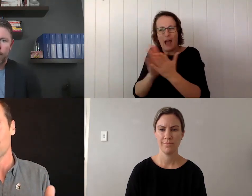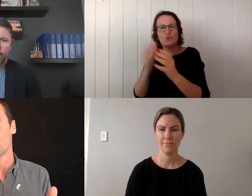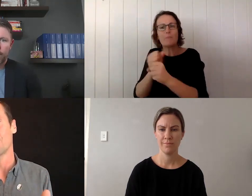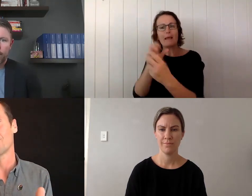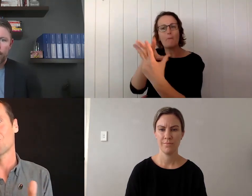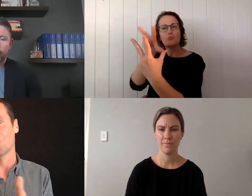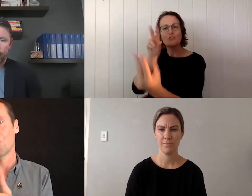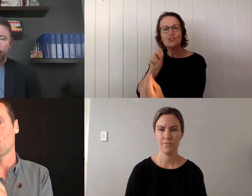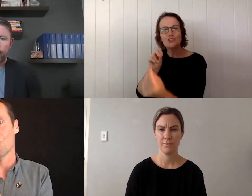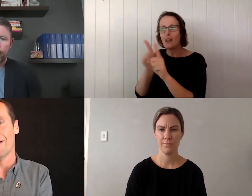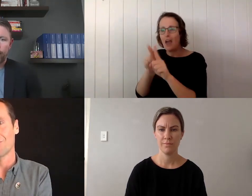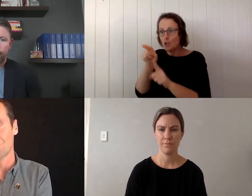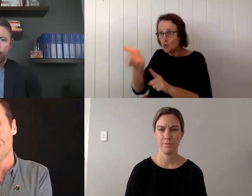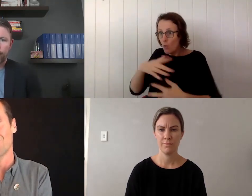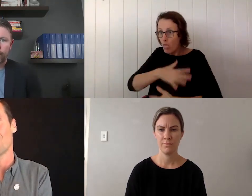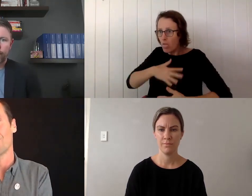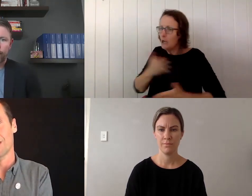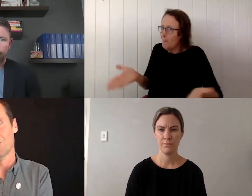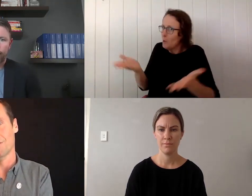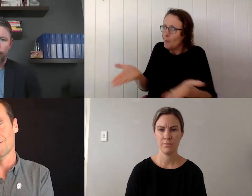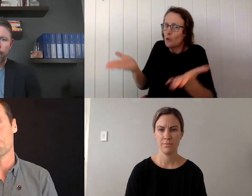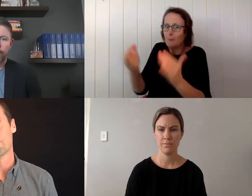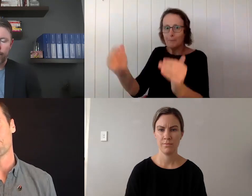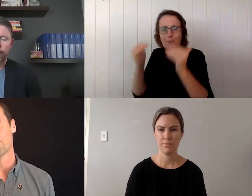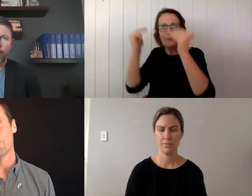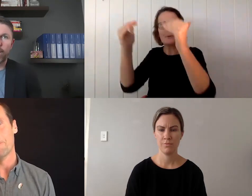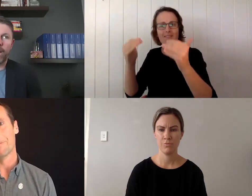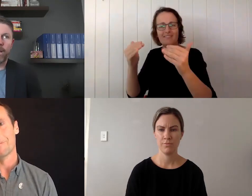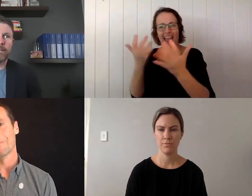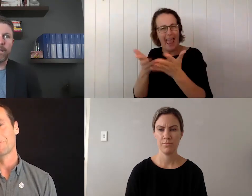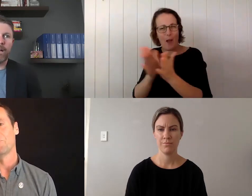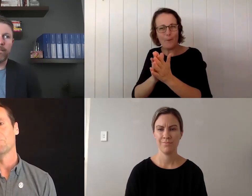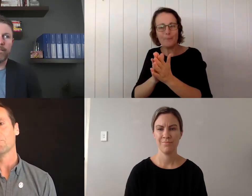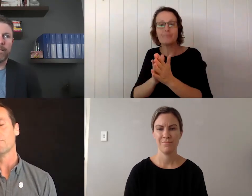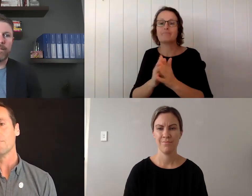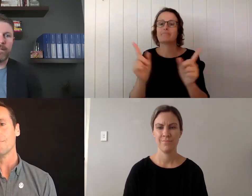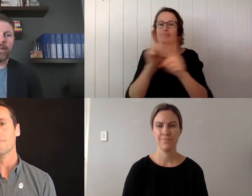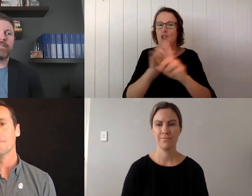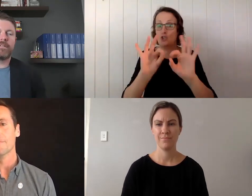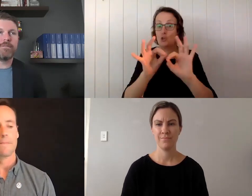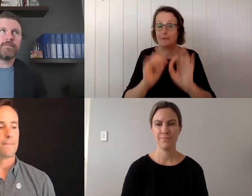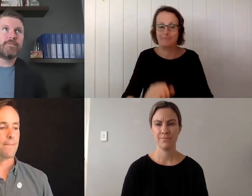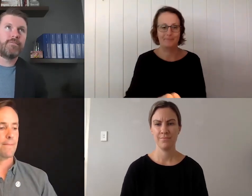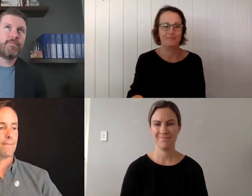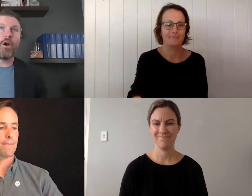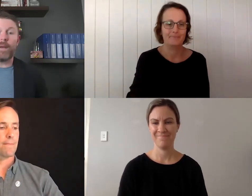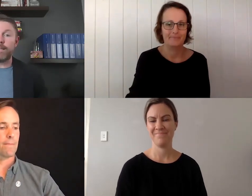from that moment to having strategic conversations? >> DANIEL MURRAY: